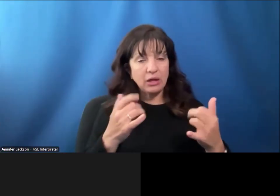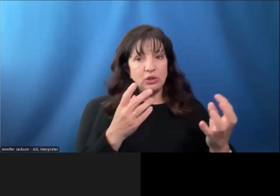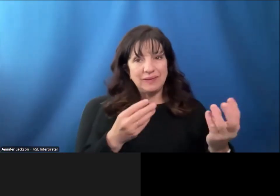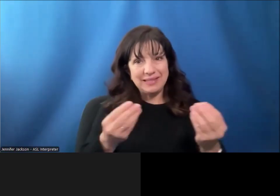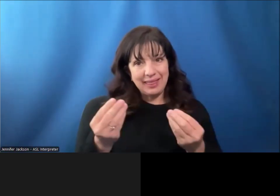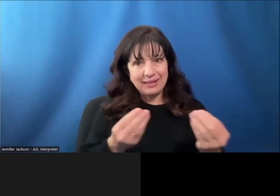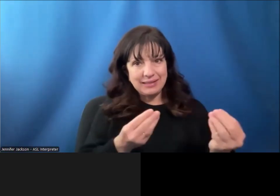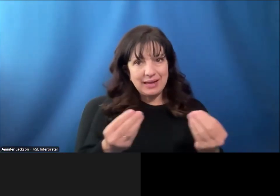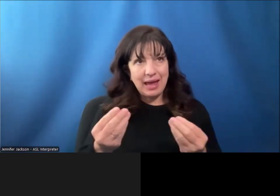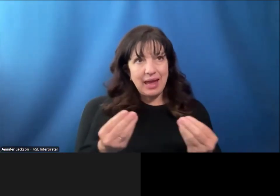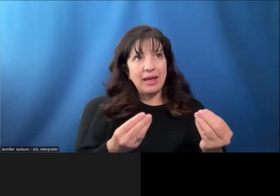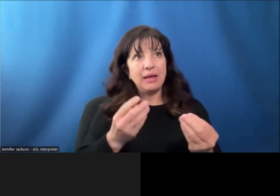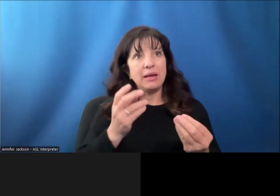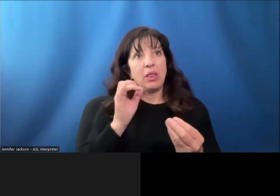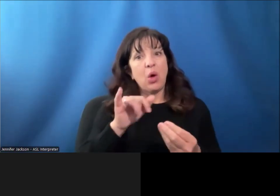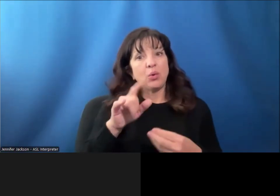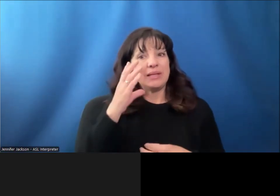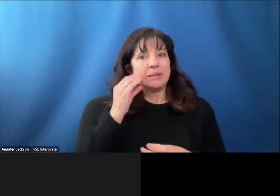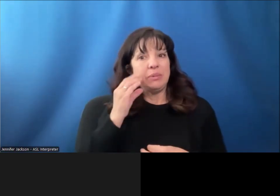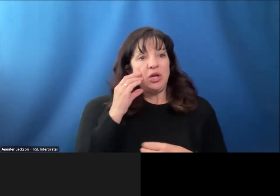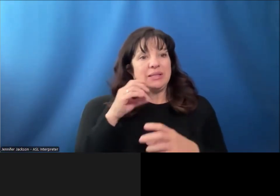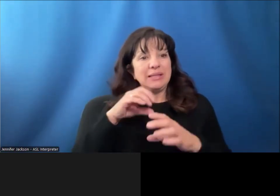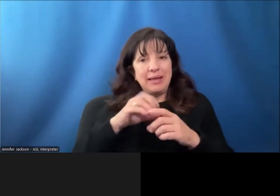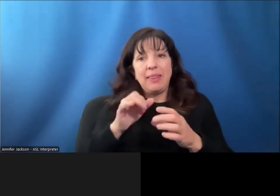those experiences when they're more in the moment. And so it